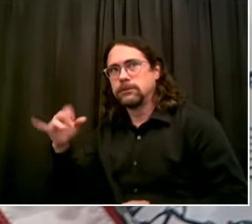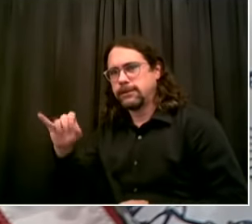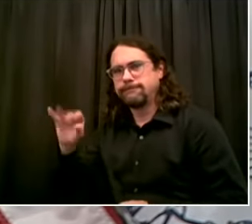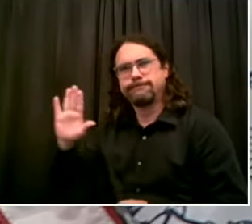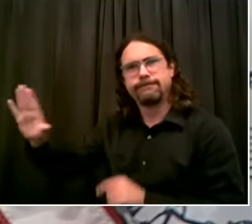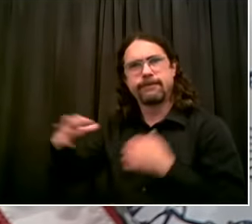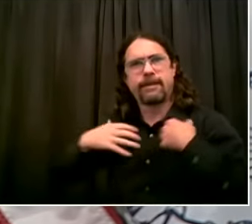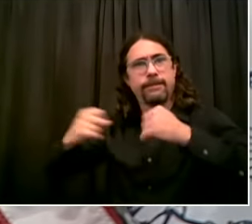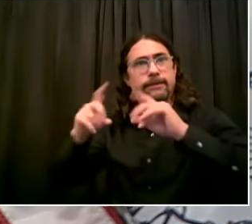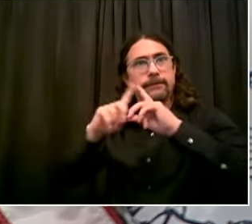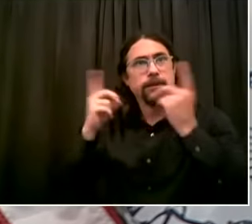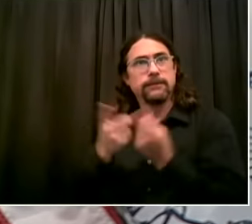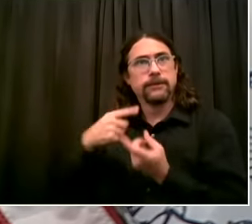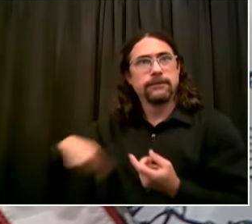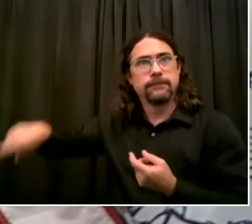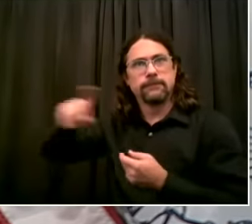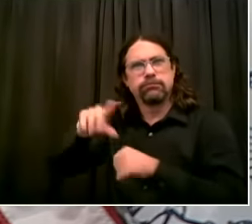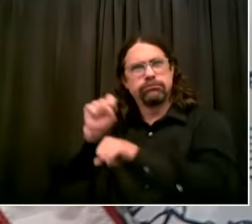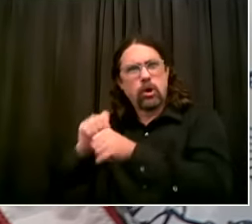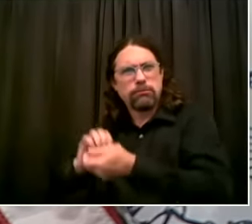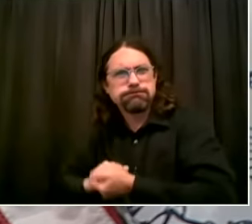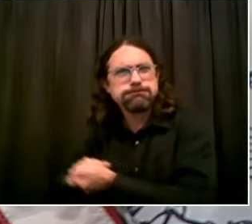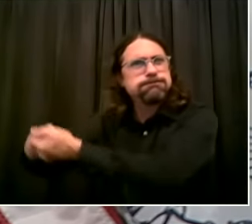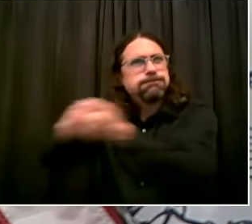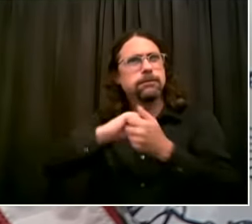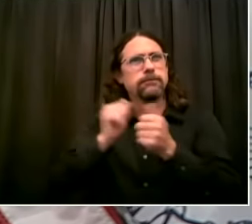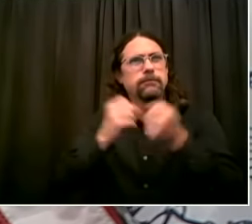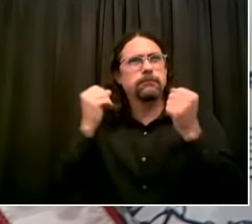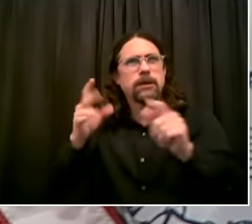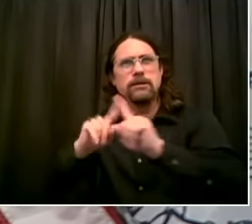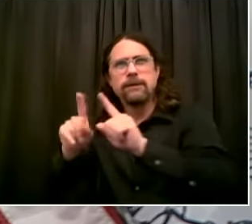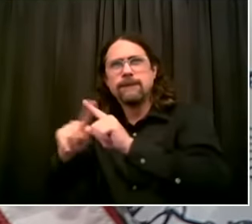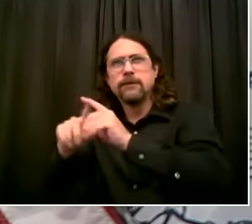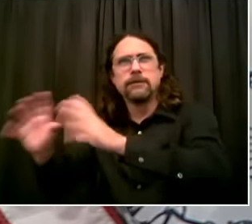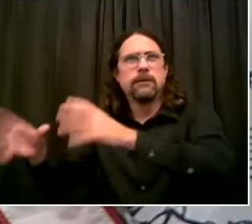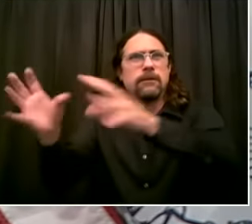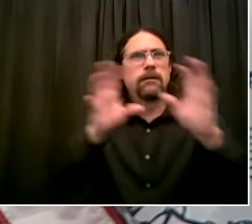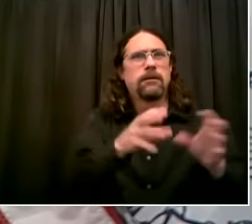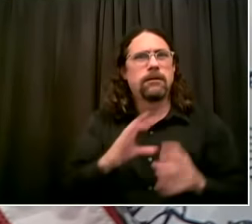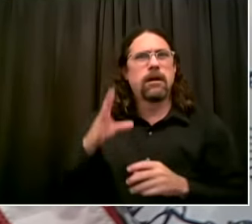DONE TO INSURE THAT PEOPLE HAVE THE FACTS WHN E IT COMS ETO COVID-19.